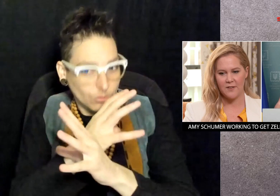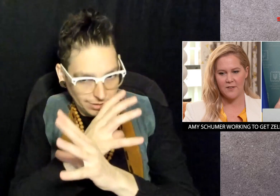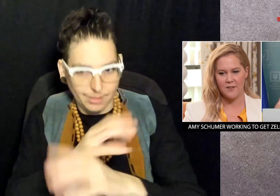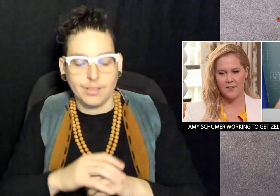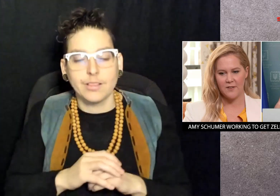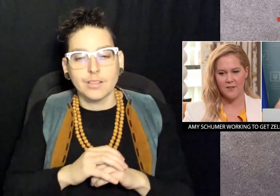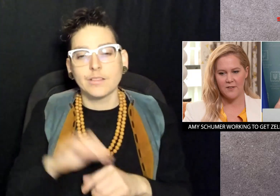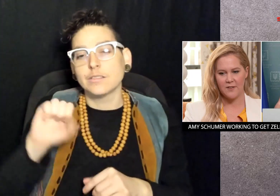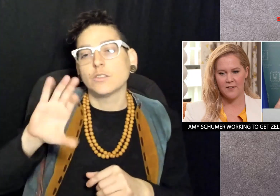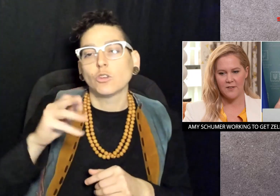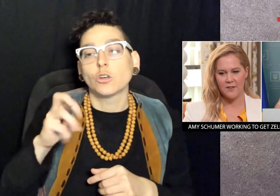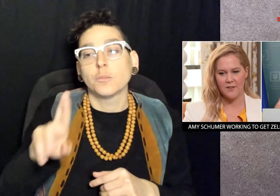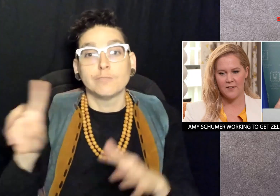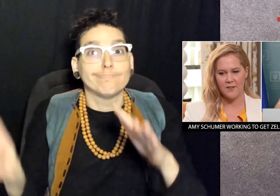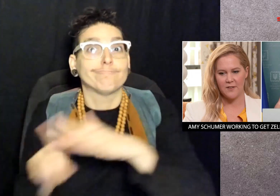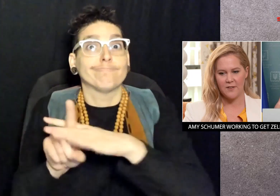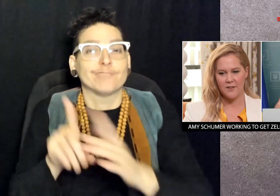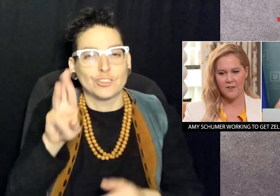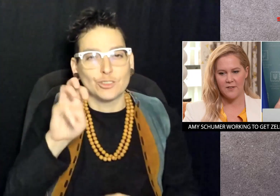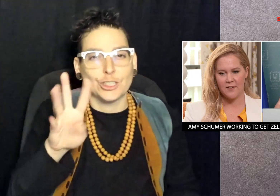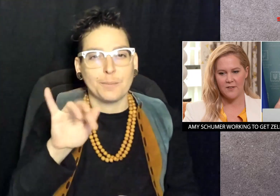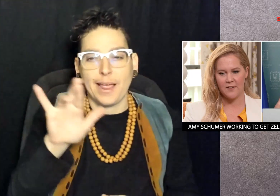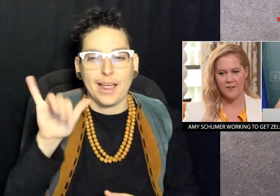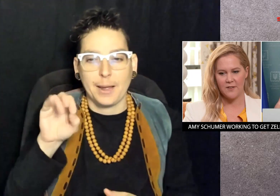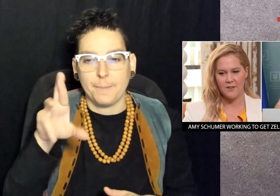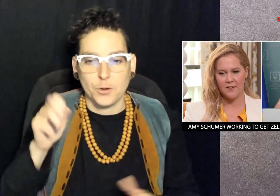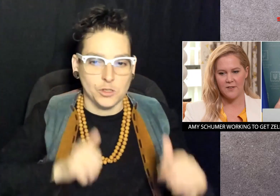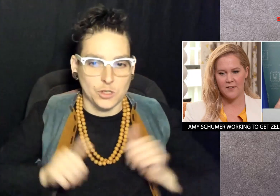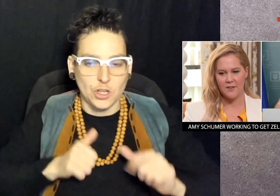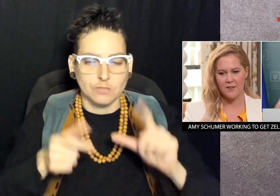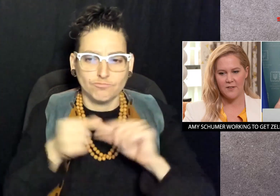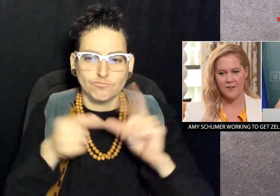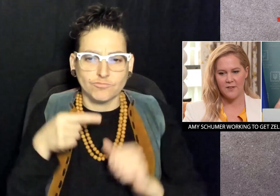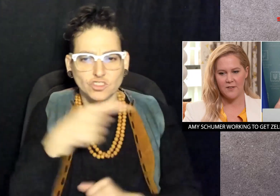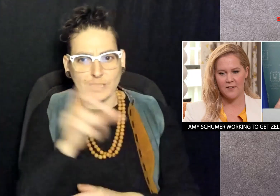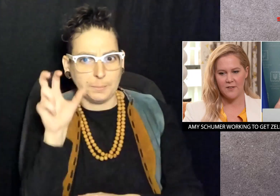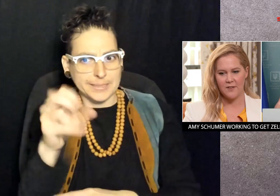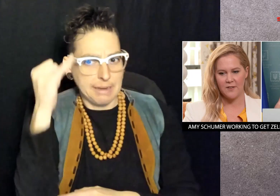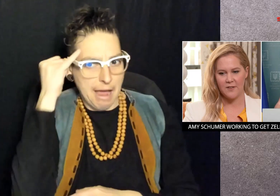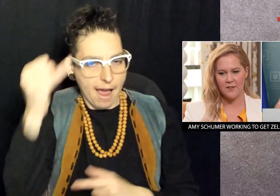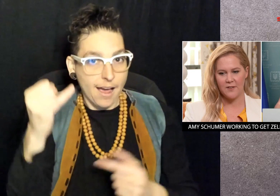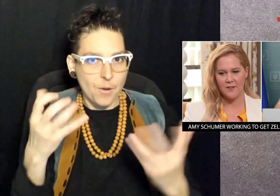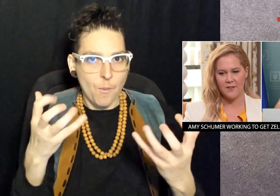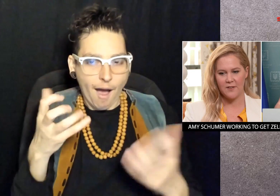a way to have Ukrainian President Volodomyr Zelensky join the ceremony virtually Schumer